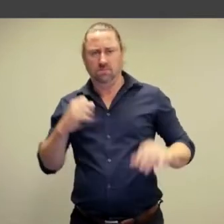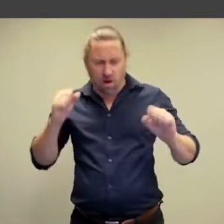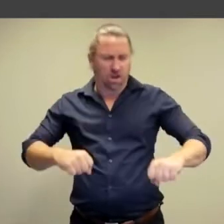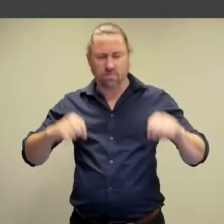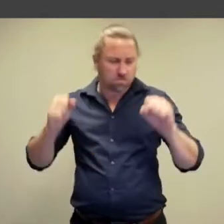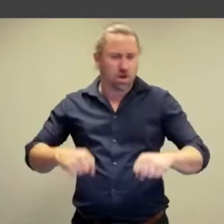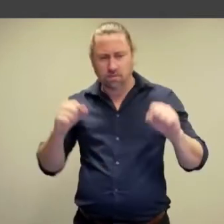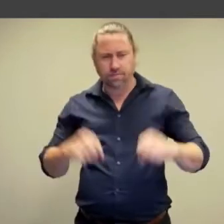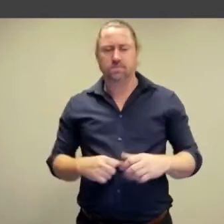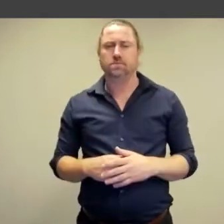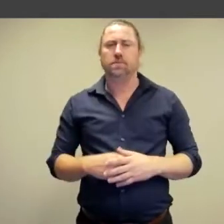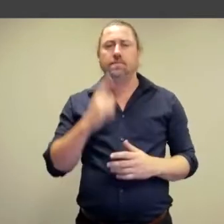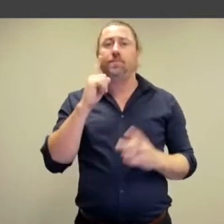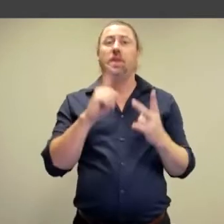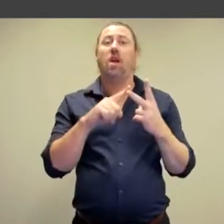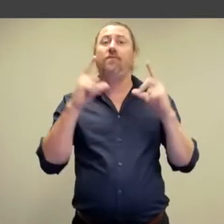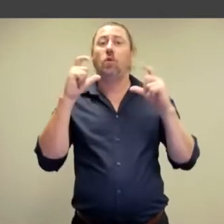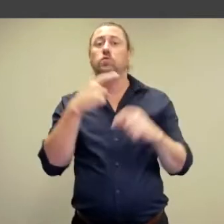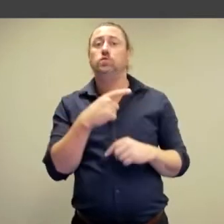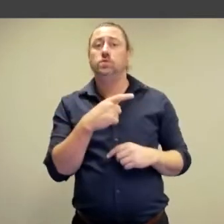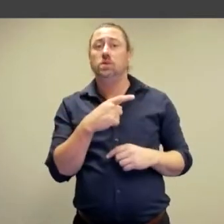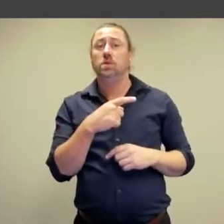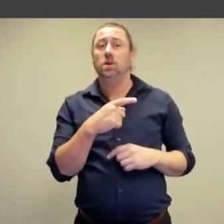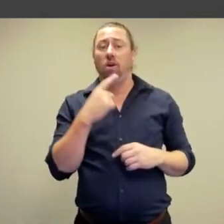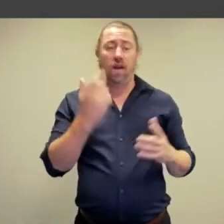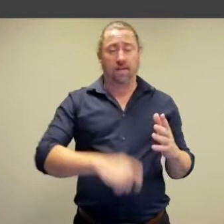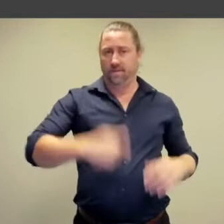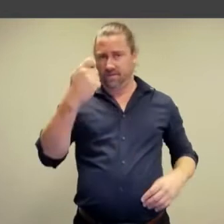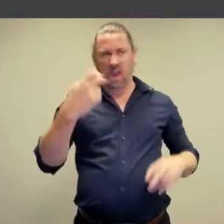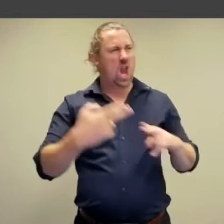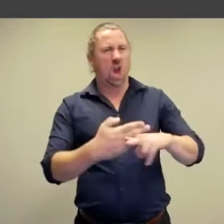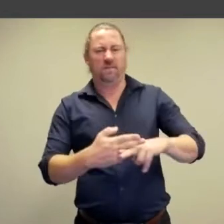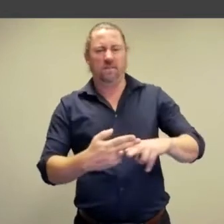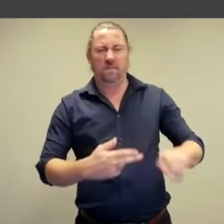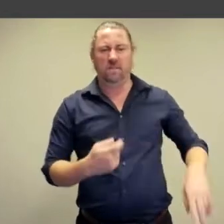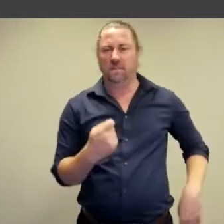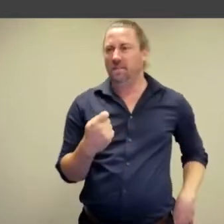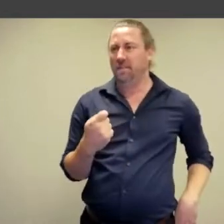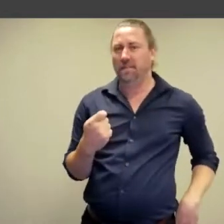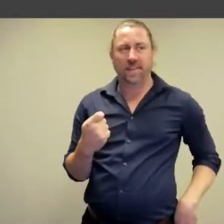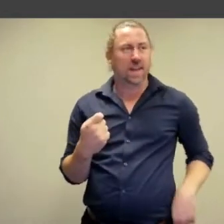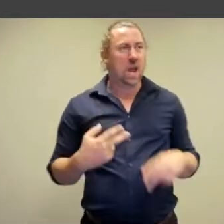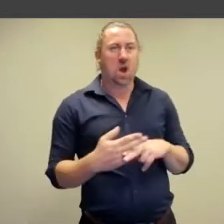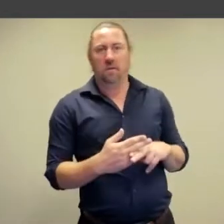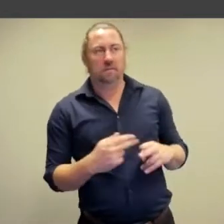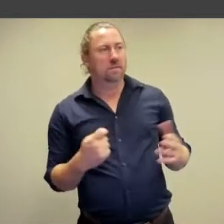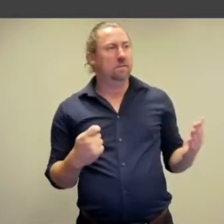second still, we also see her brandishing a knife.